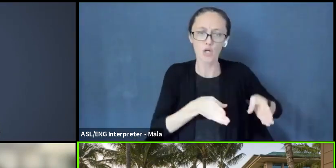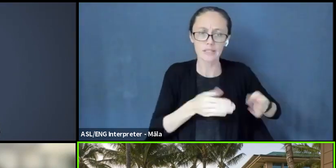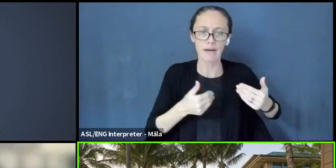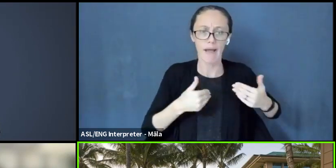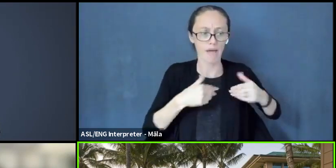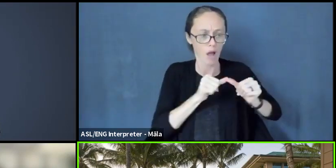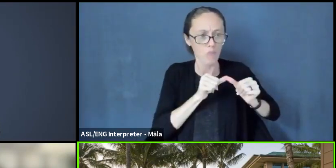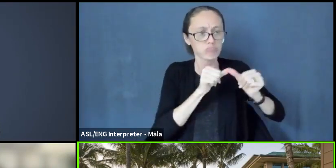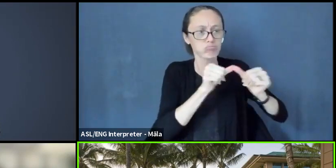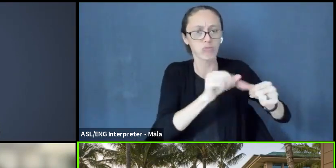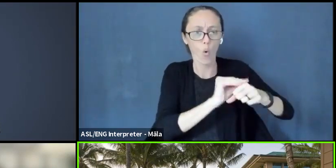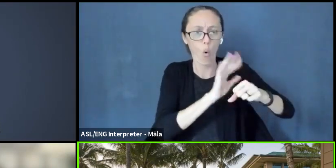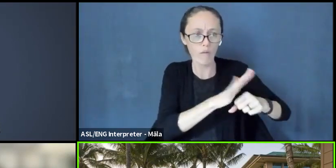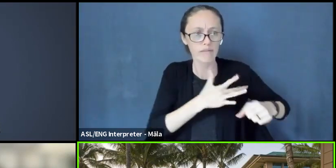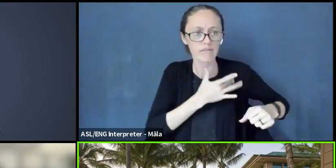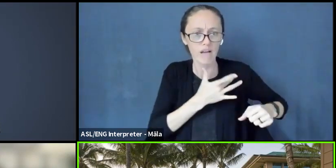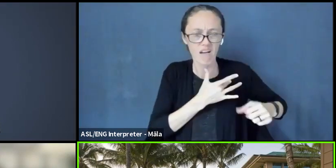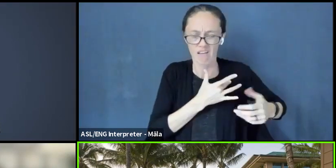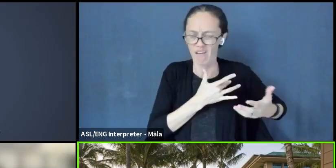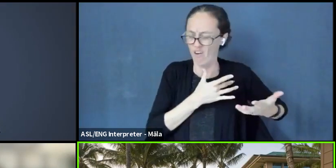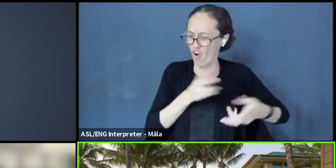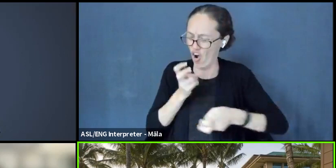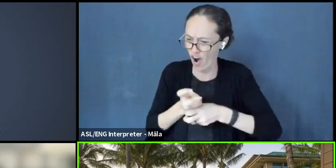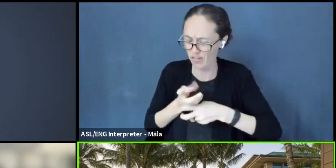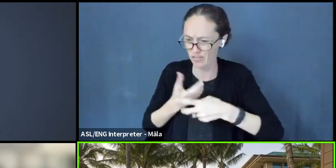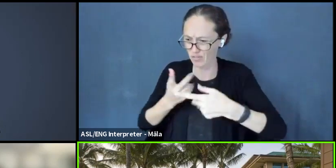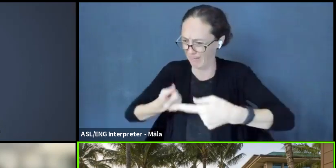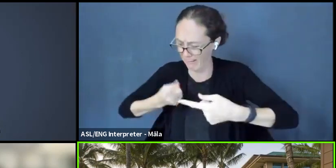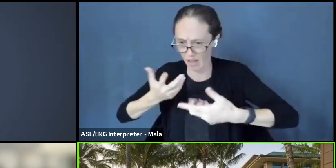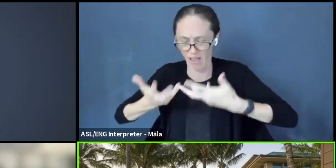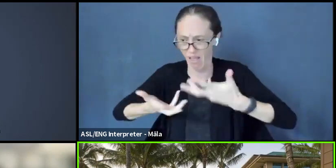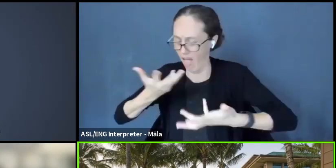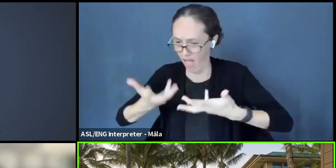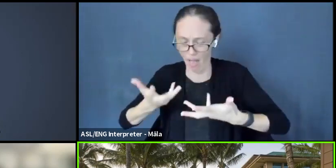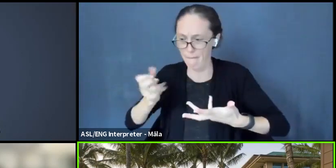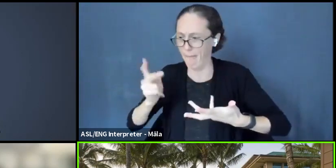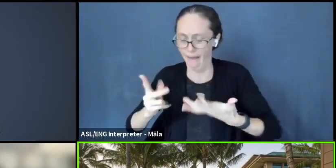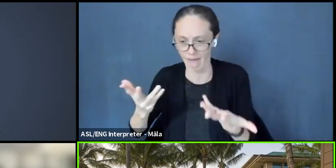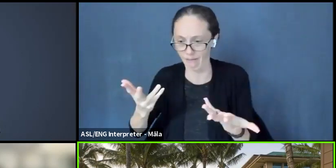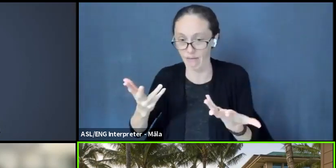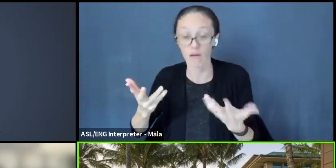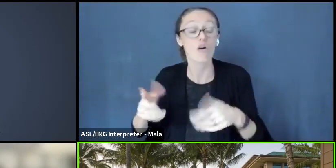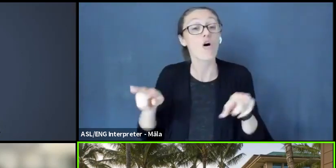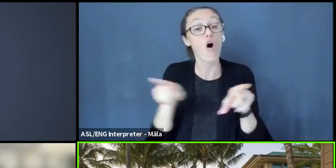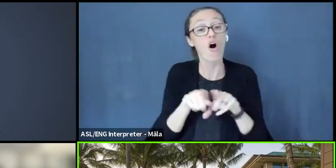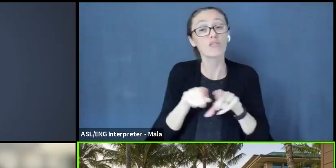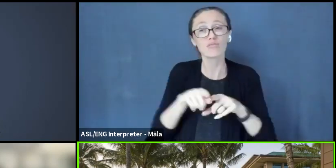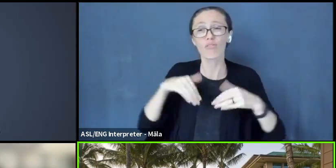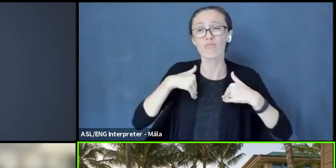And then the fatigue is also very common, people just not able to even get close to